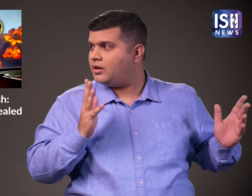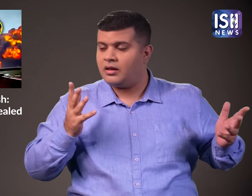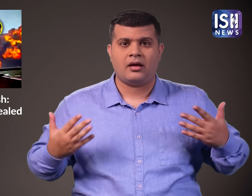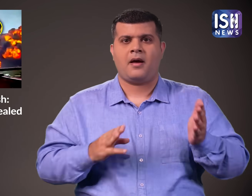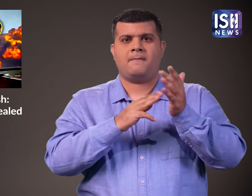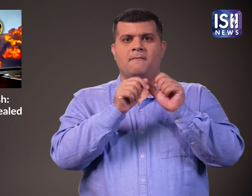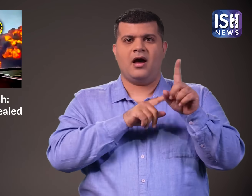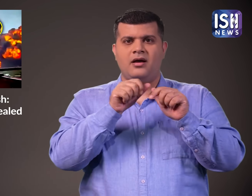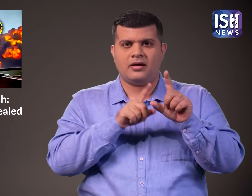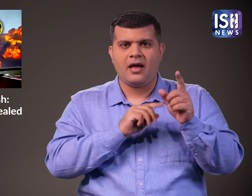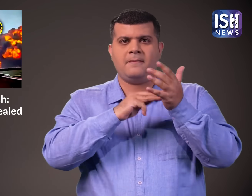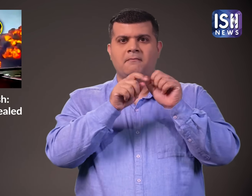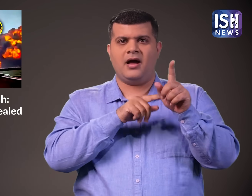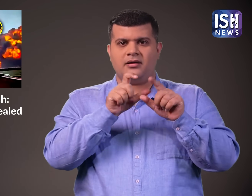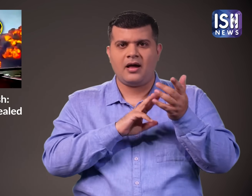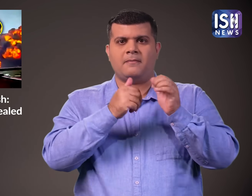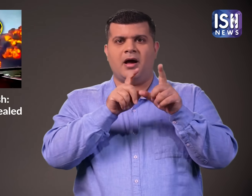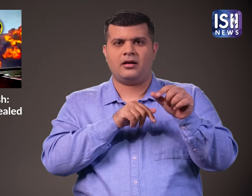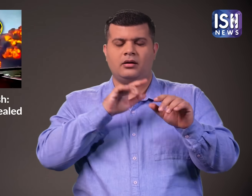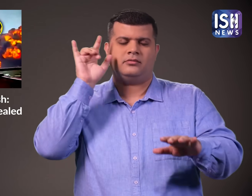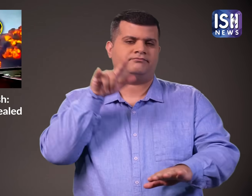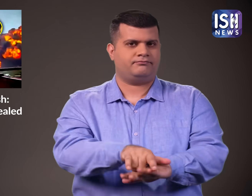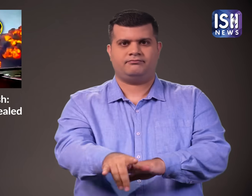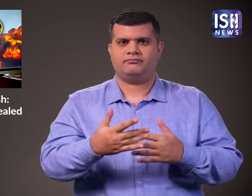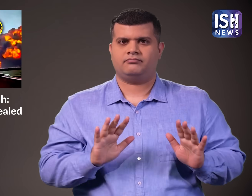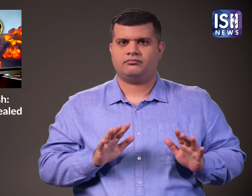Moments later, a Mayday distress call was mad and then the plane crashed.